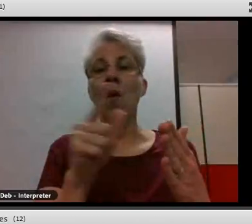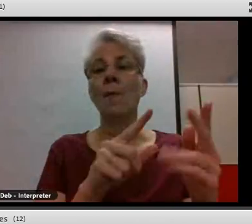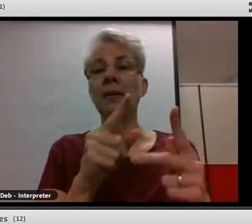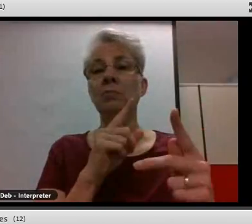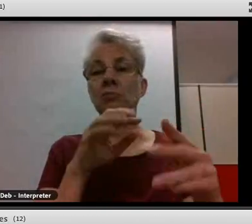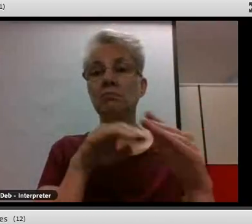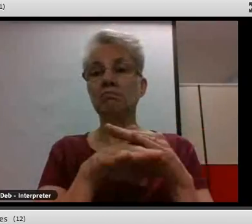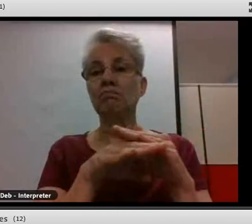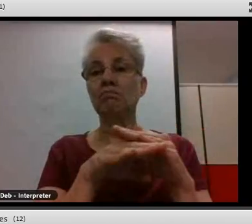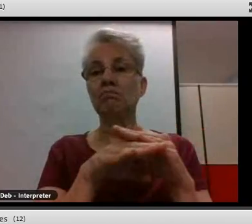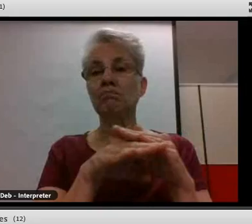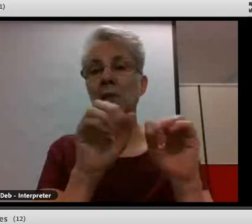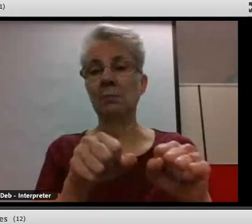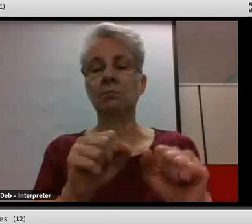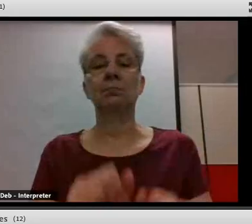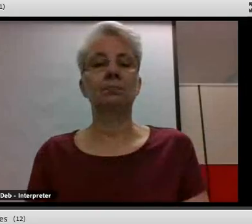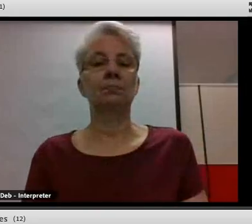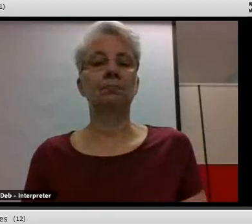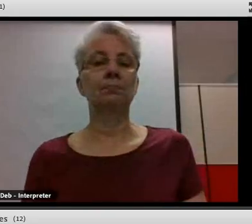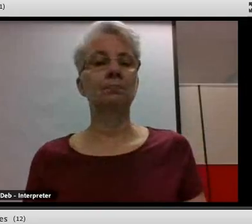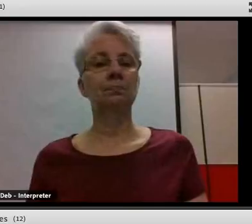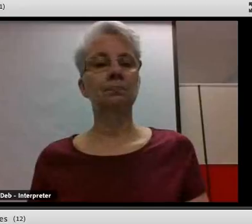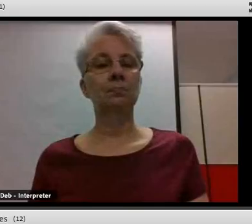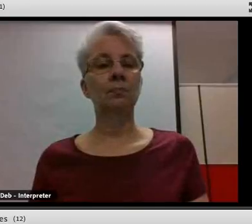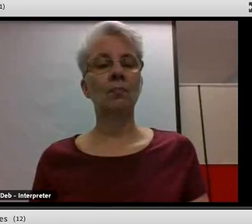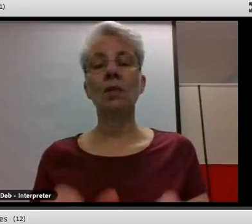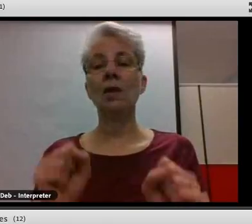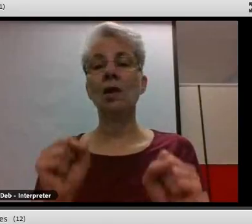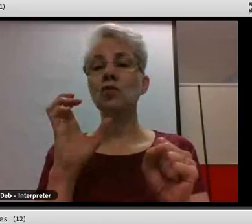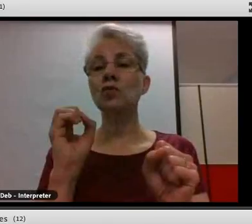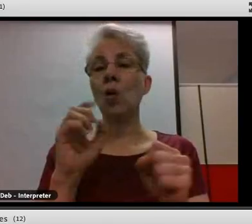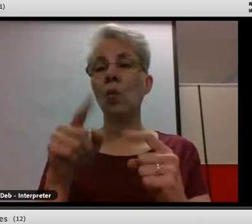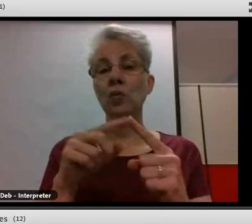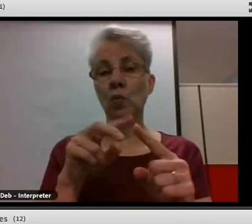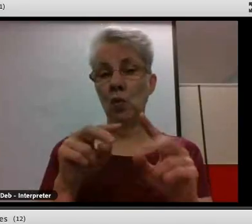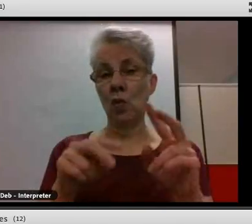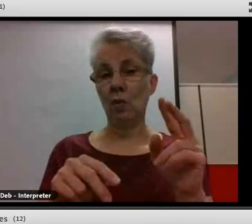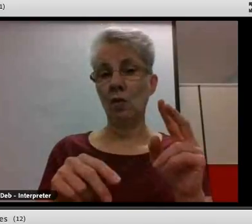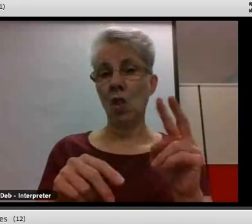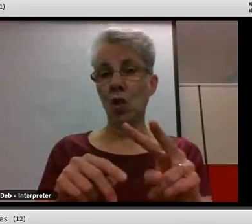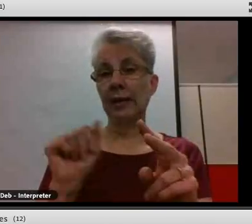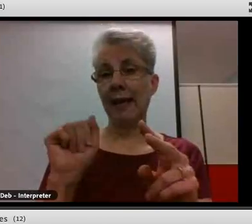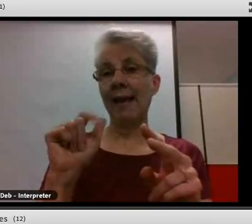And so it's always good to know kind of what ALA thinks and what the government thinks